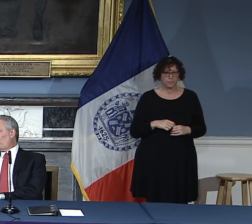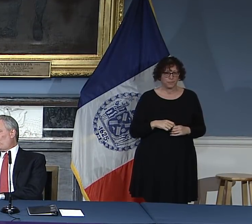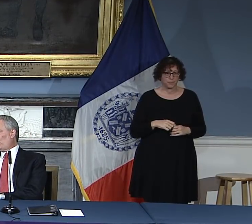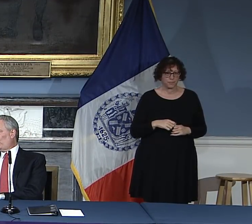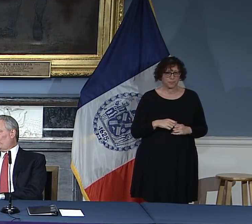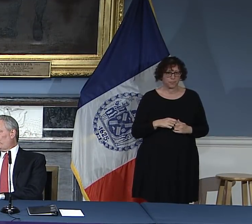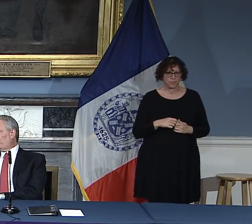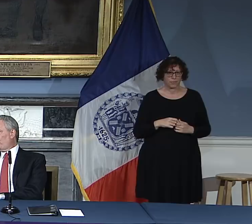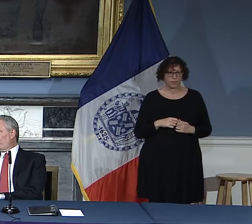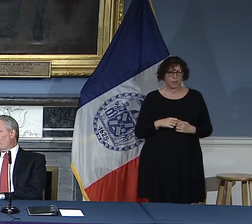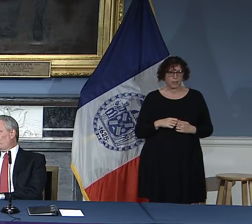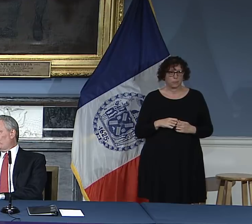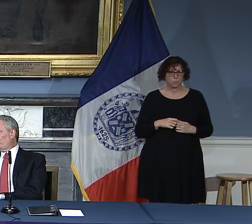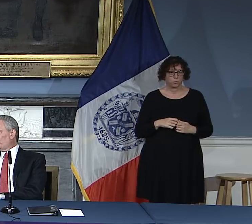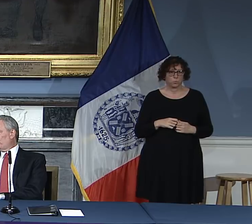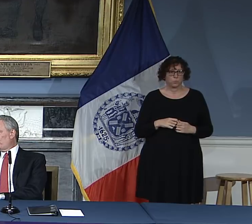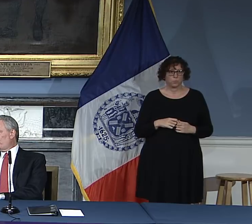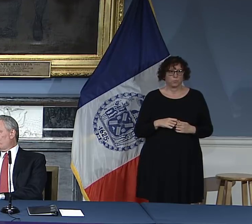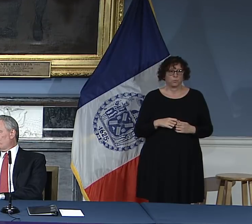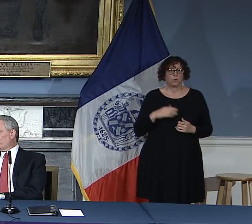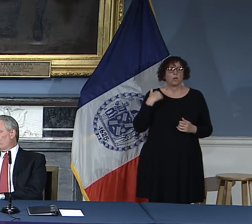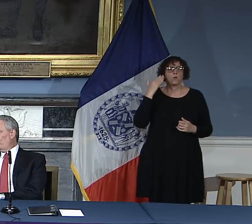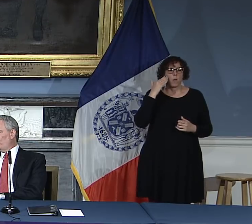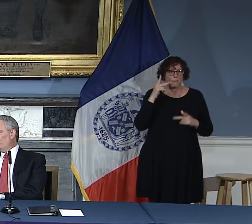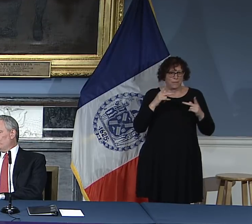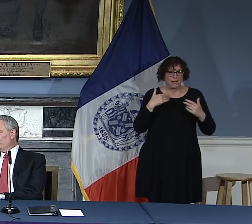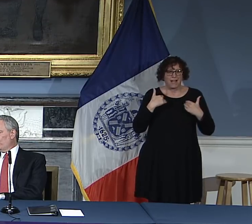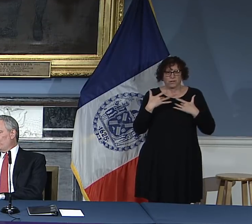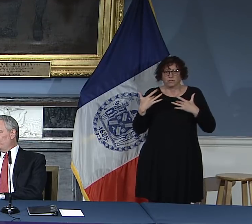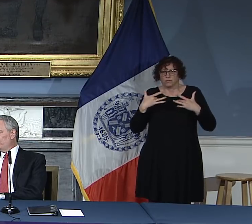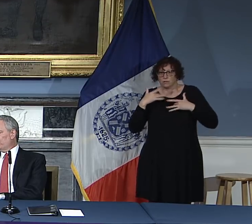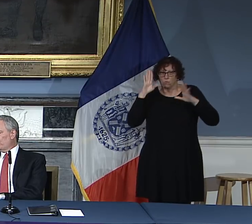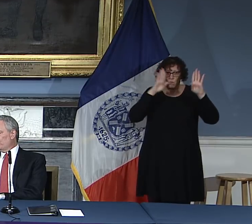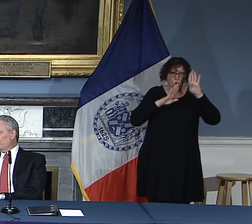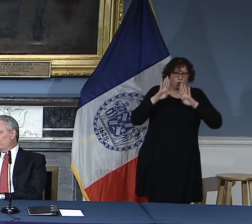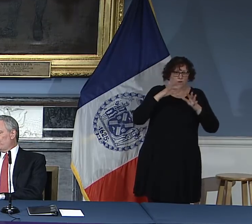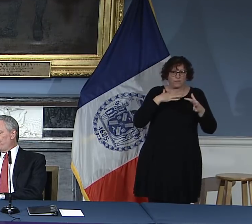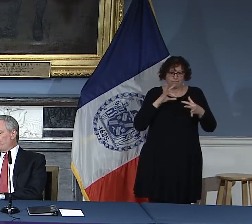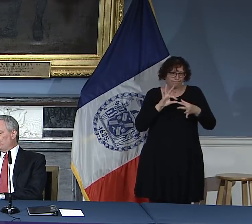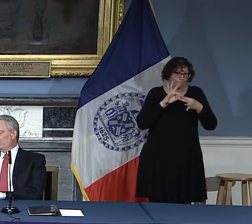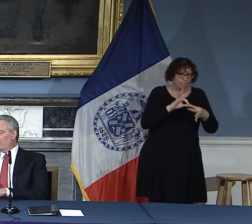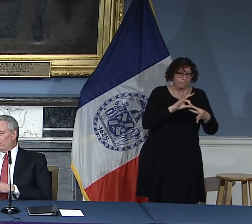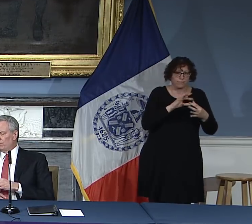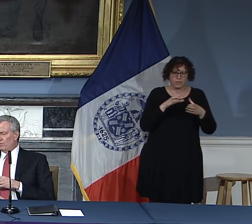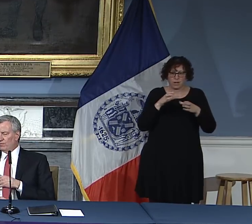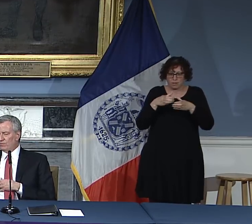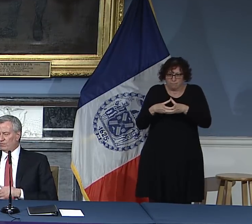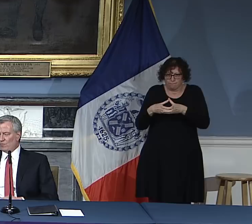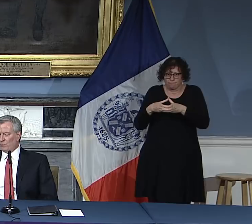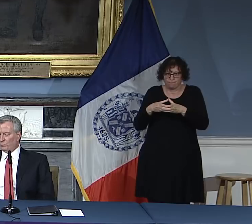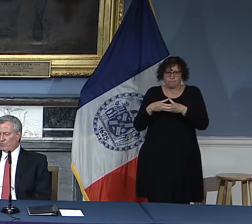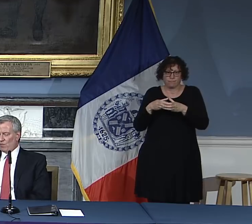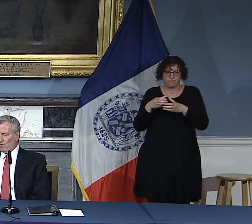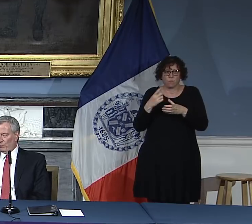ALOFL OUR BOROUGHS. CONCERNS ABOUT QUOTE UNQUOTE